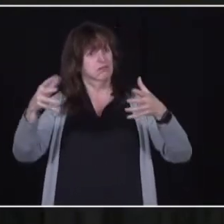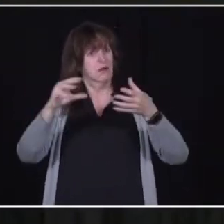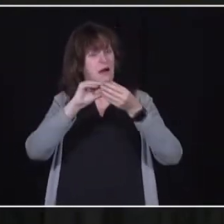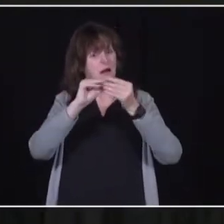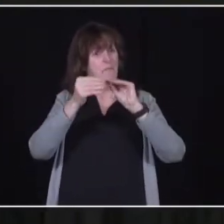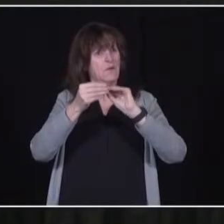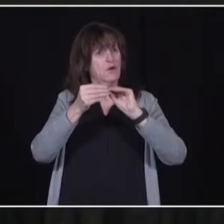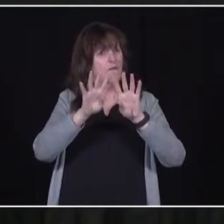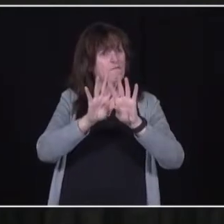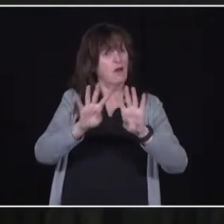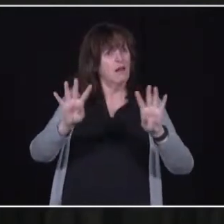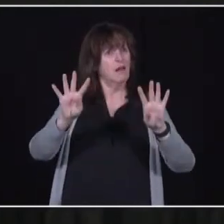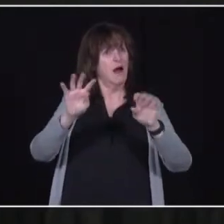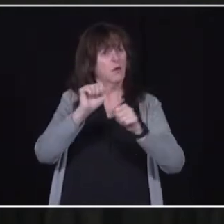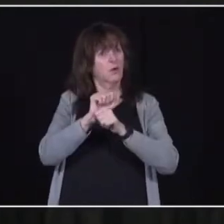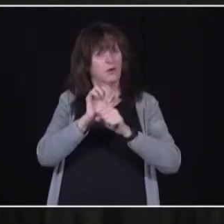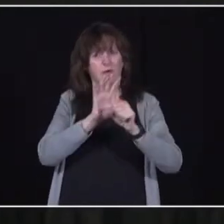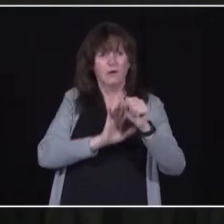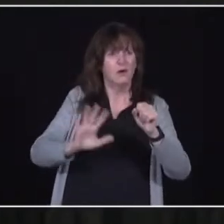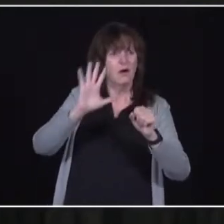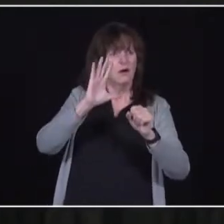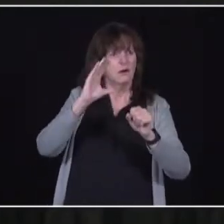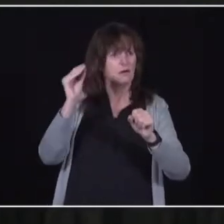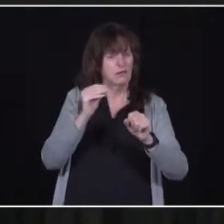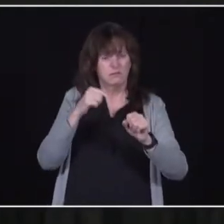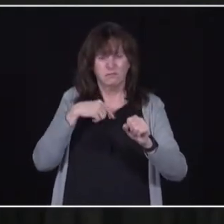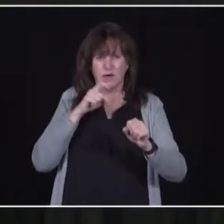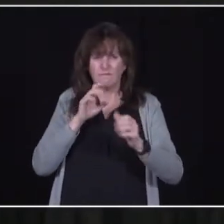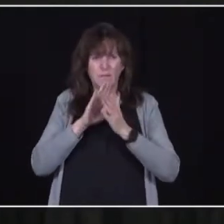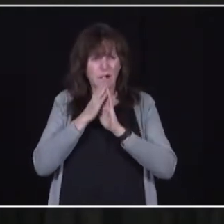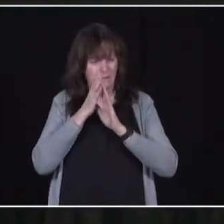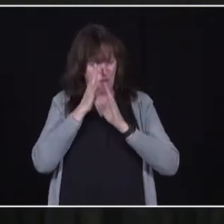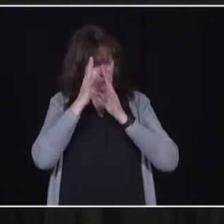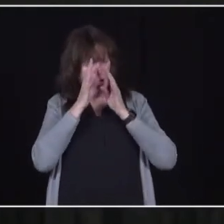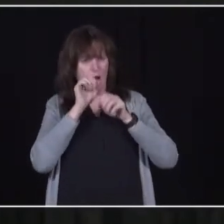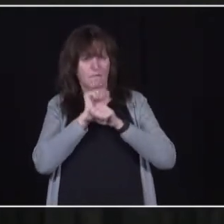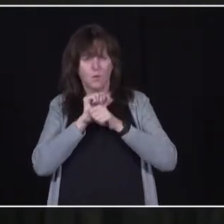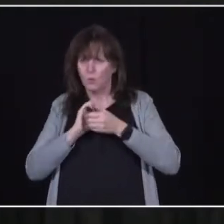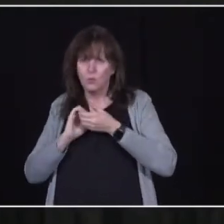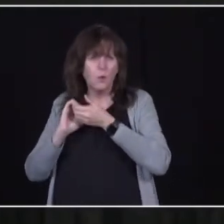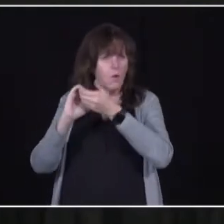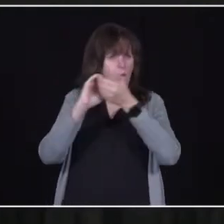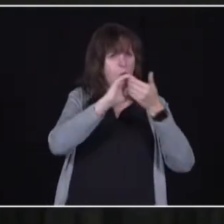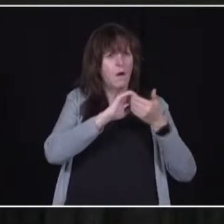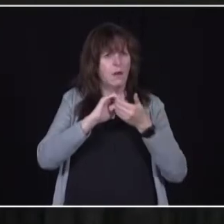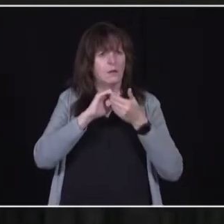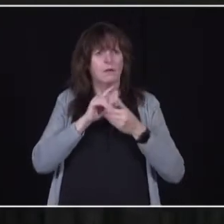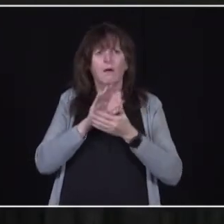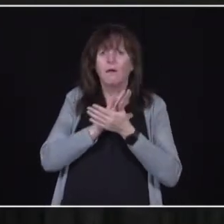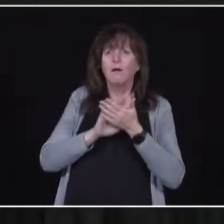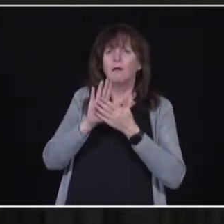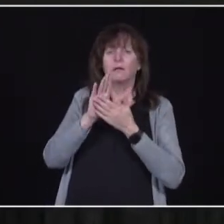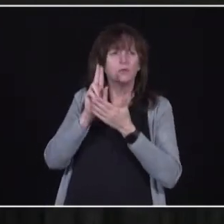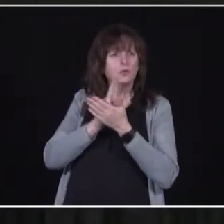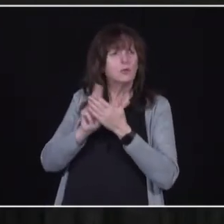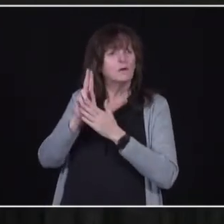we must be determined and innovative and collaborative. Our post secondary education sector has been and continues to be critical